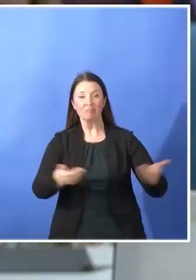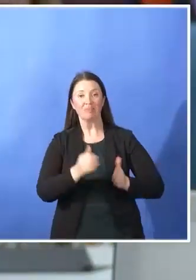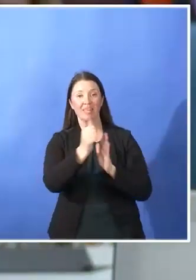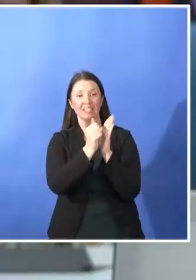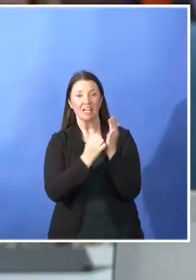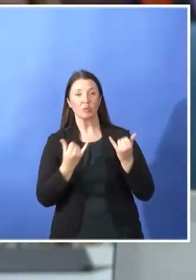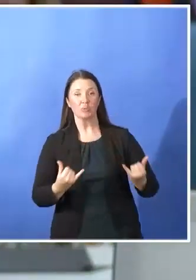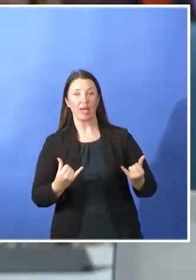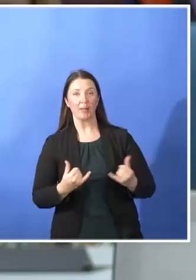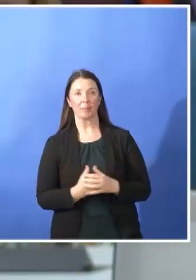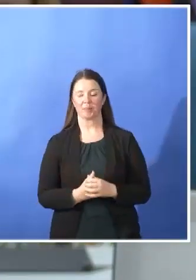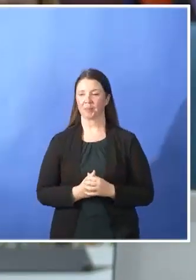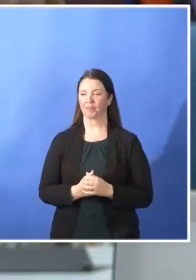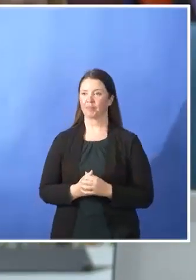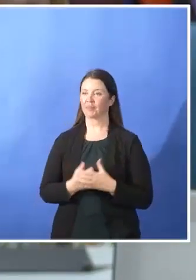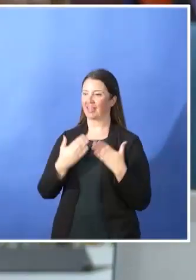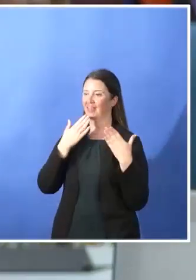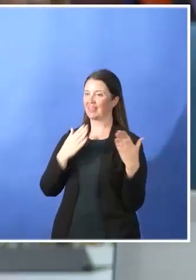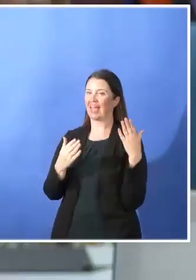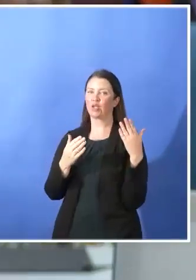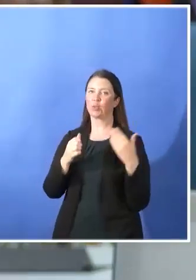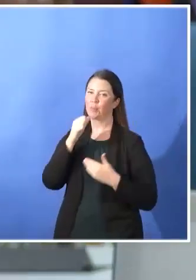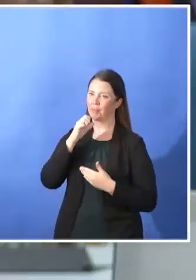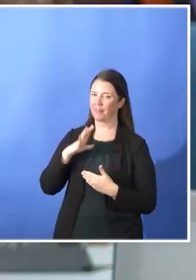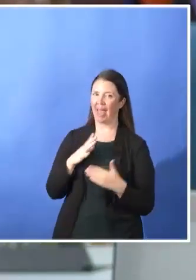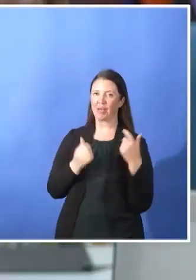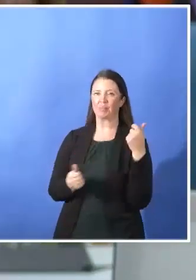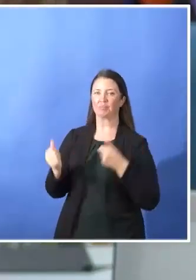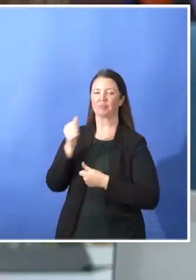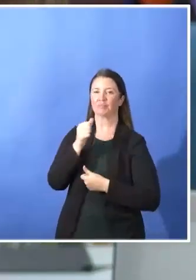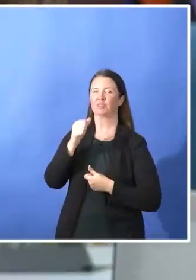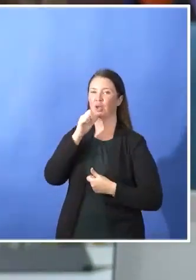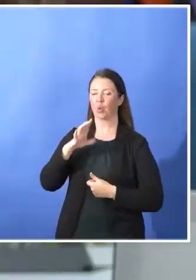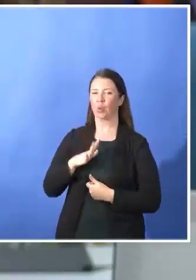THANK YOU, MADAM CHAIRWOMAN. GOOD MORNING TO YOU.